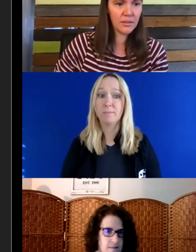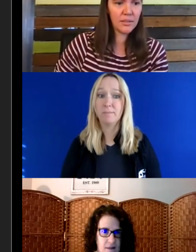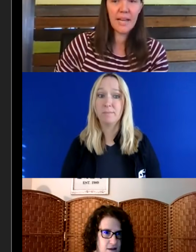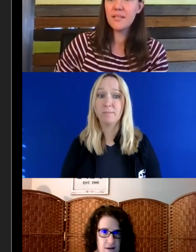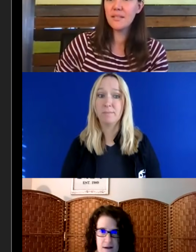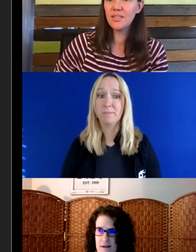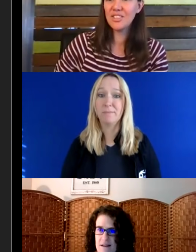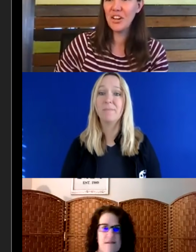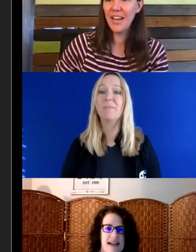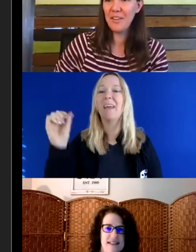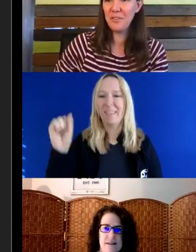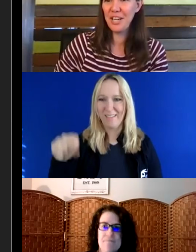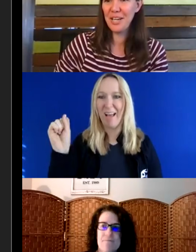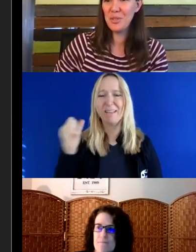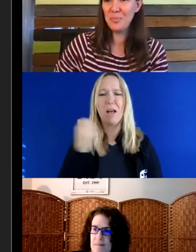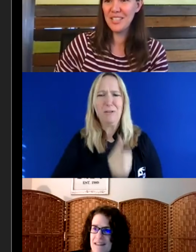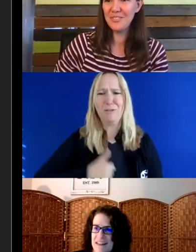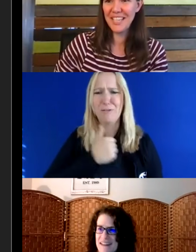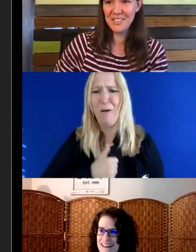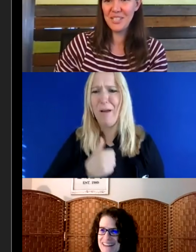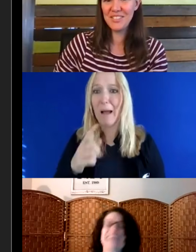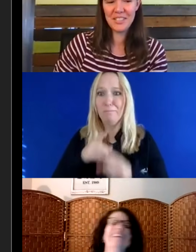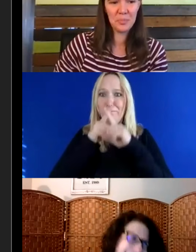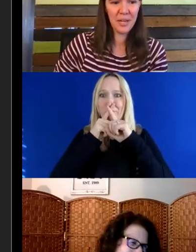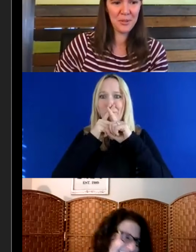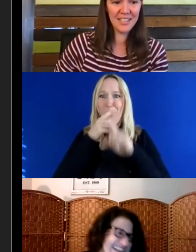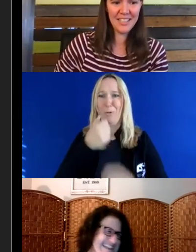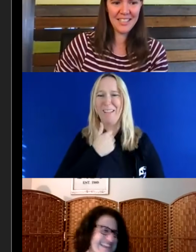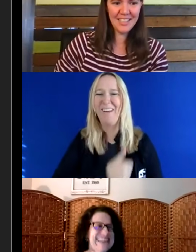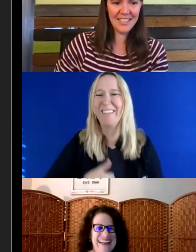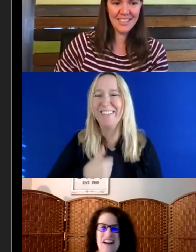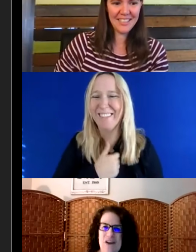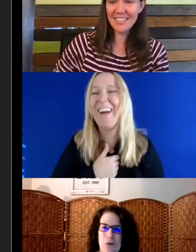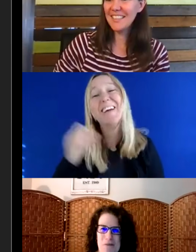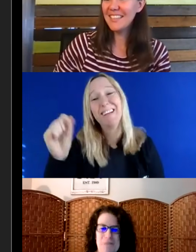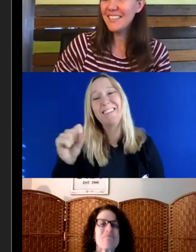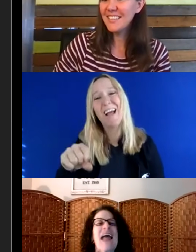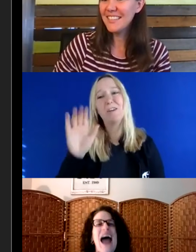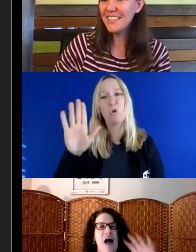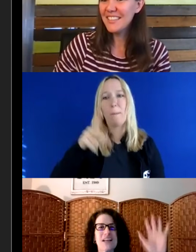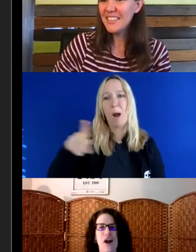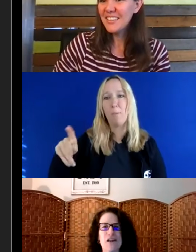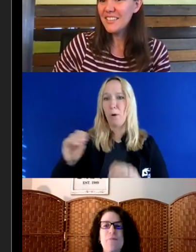Yes, sorry, I forgot I muted myself. Yes, we can see your PowerPoint. No problem. Howdy, y'all!